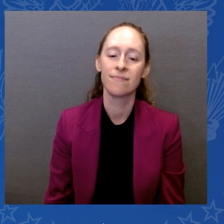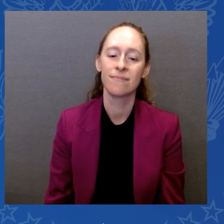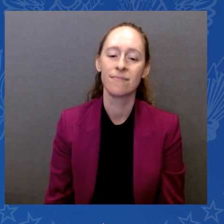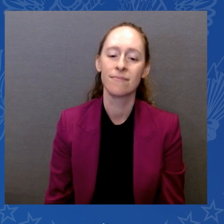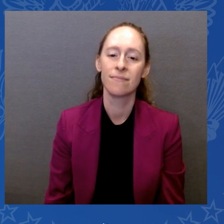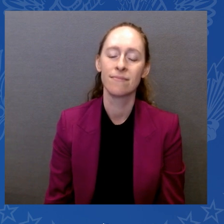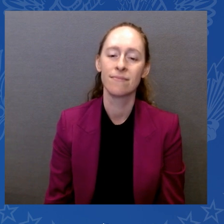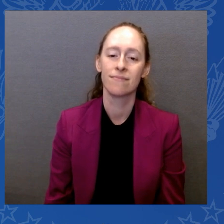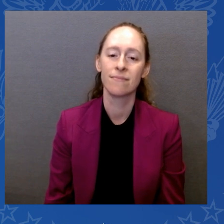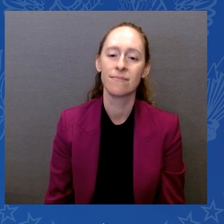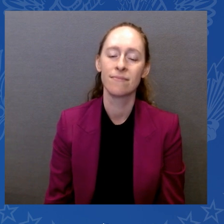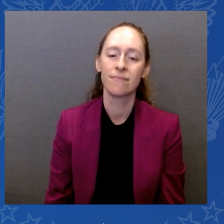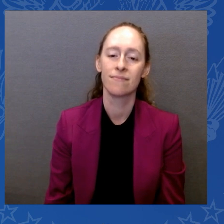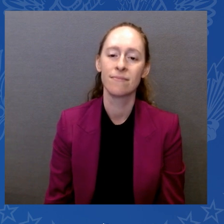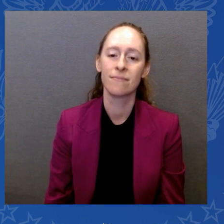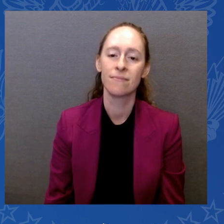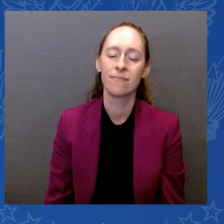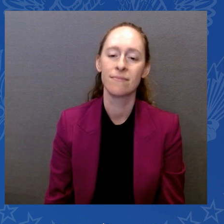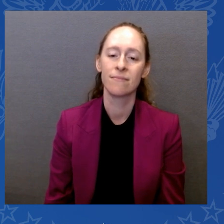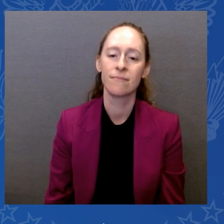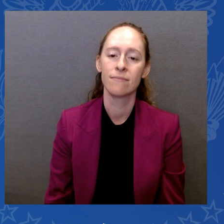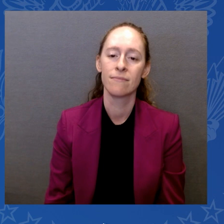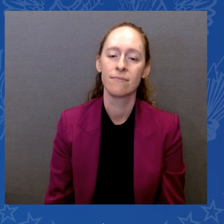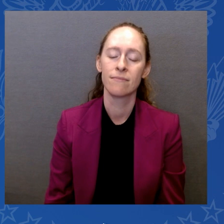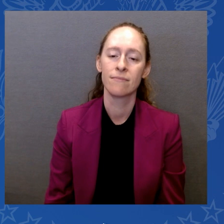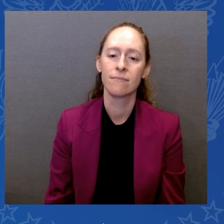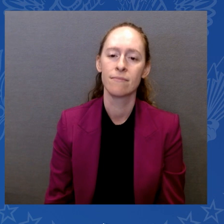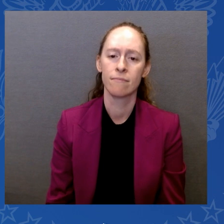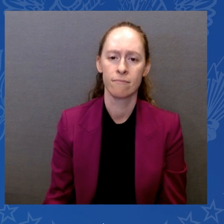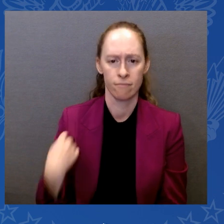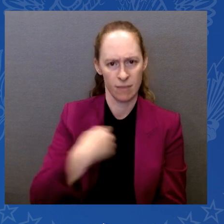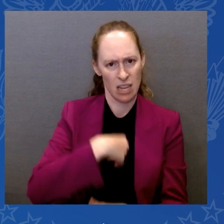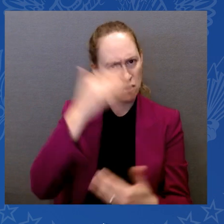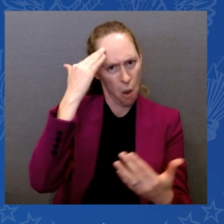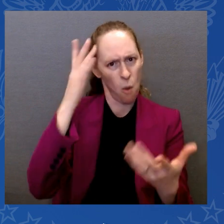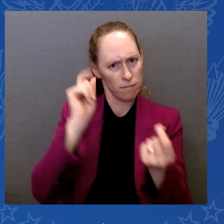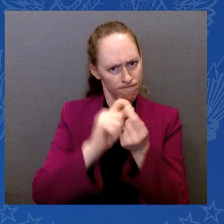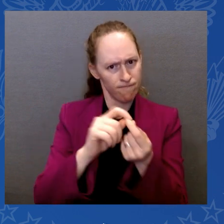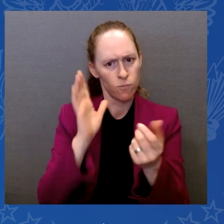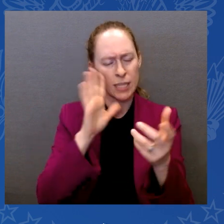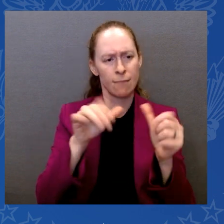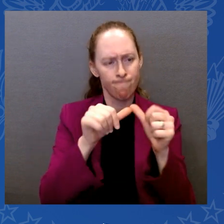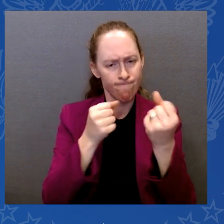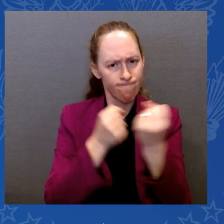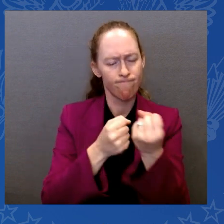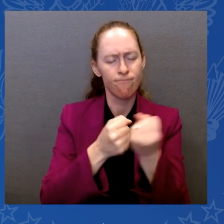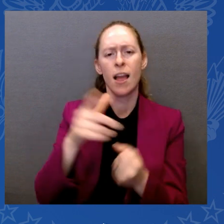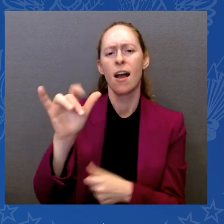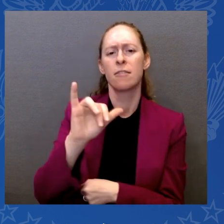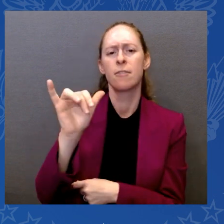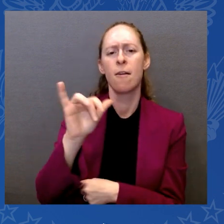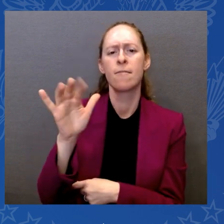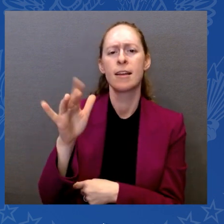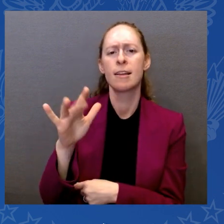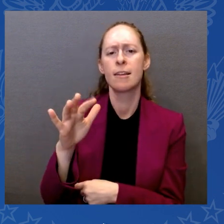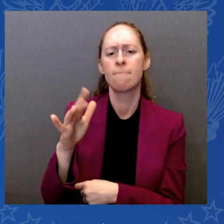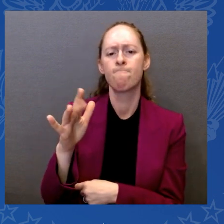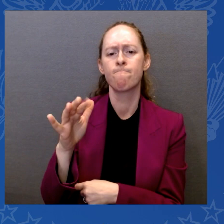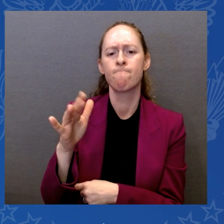And so, you know, going forward, Gov, I told you: You have the phone number.